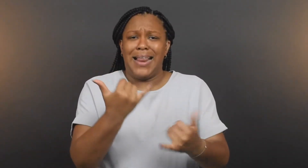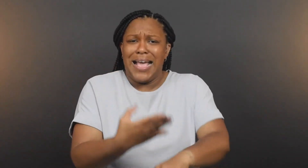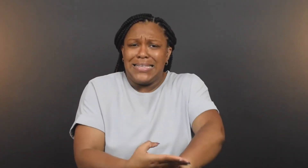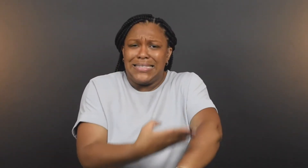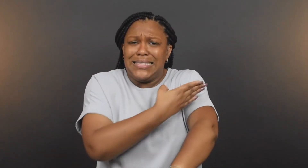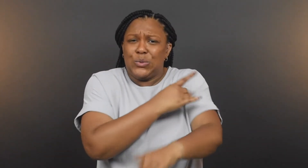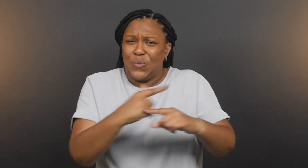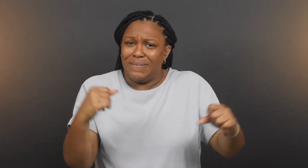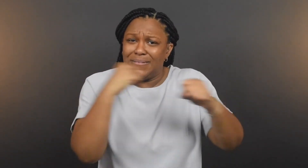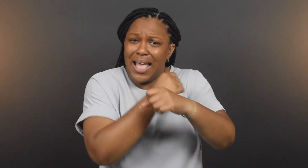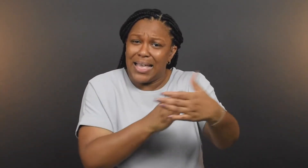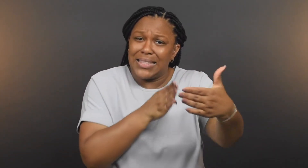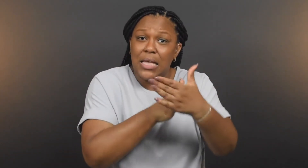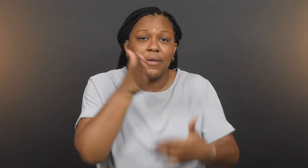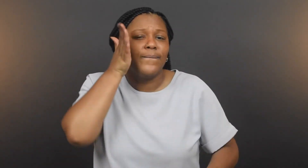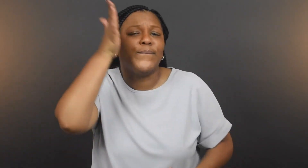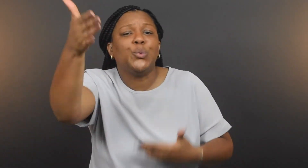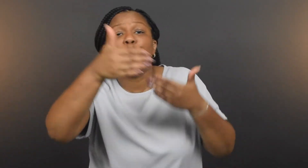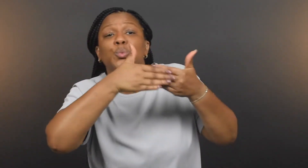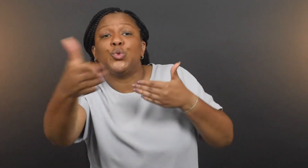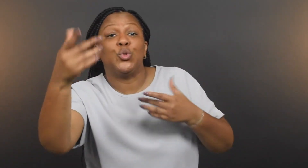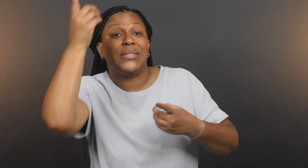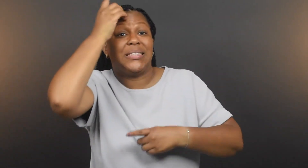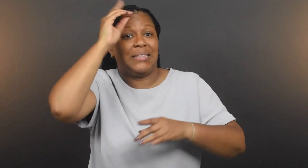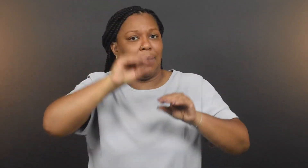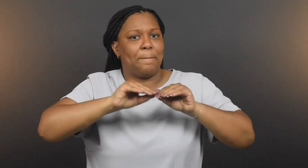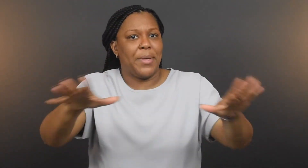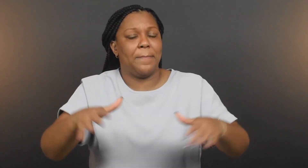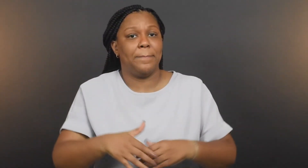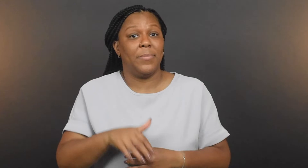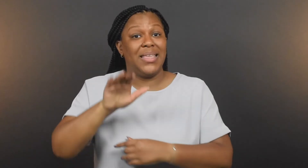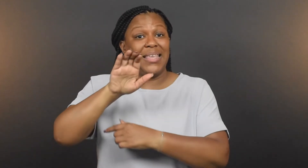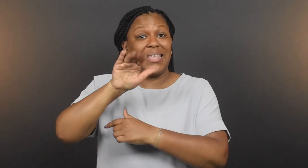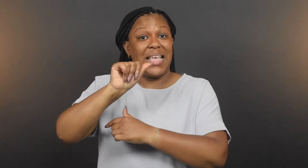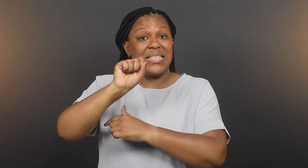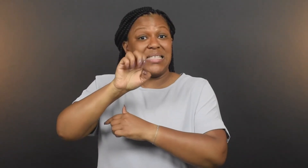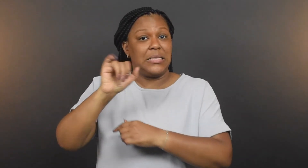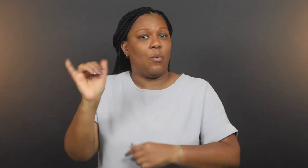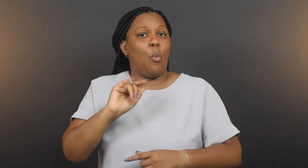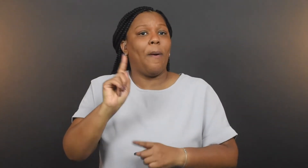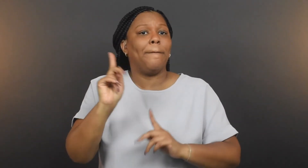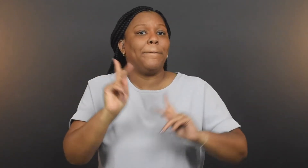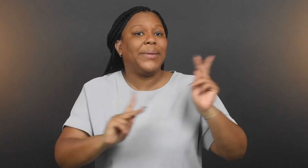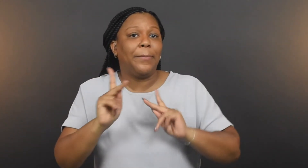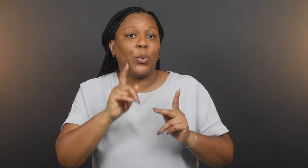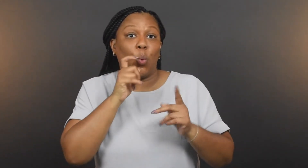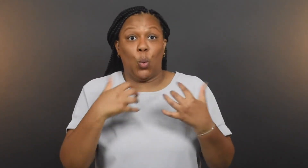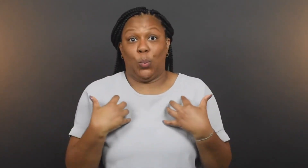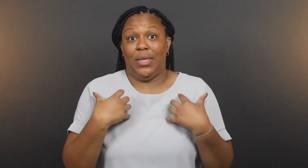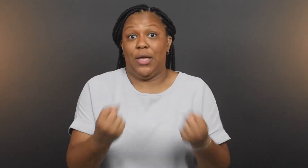working, and they will improve the fight against future disease outbreaks. Cases where people